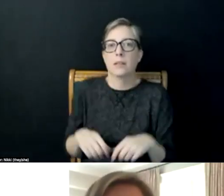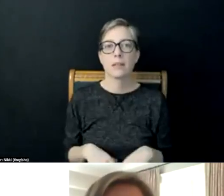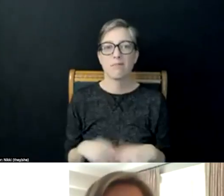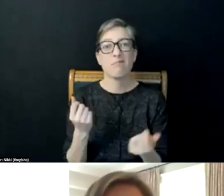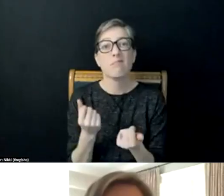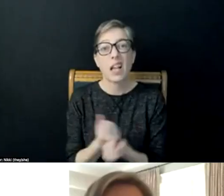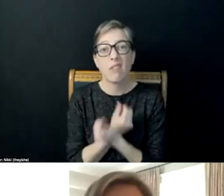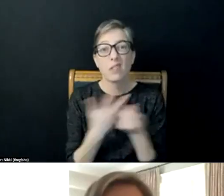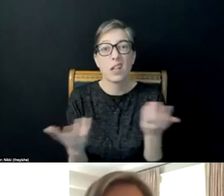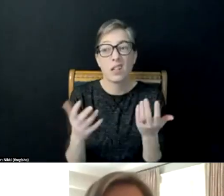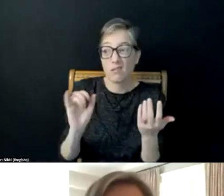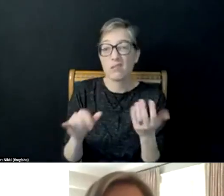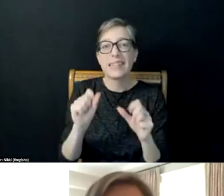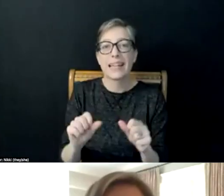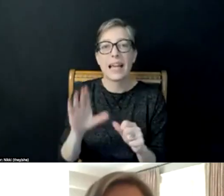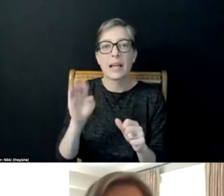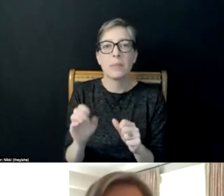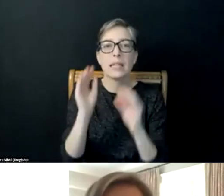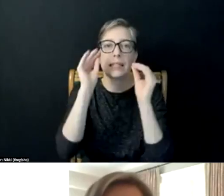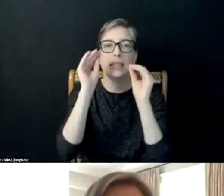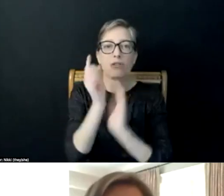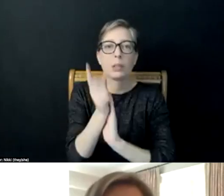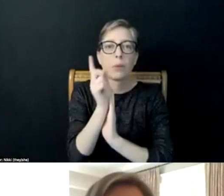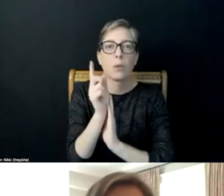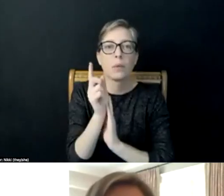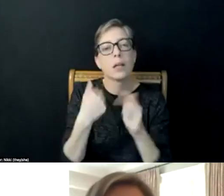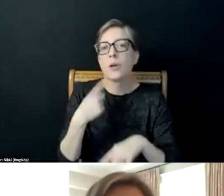We cannot let others cower us, I understand the fear that you have.